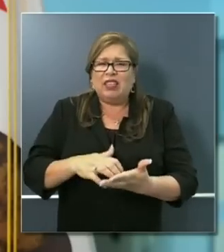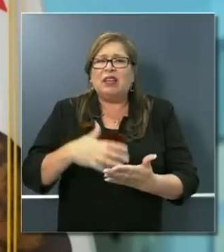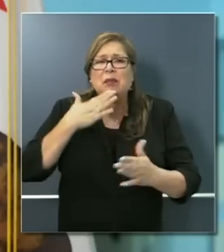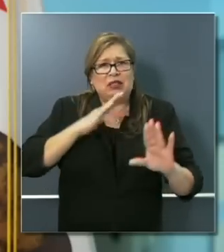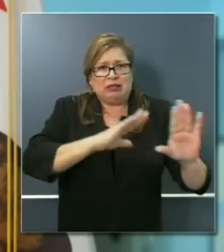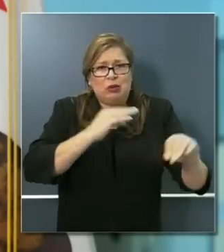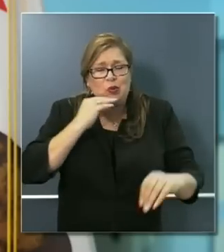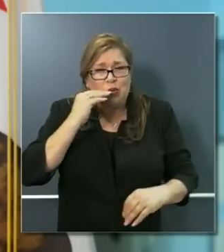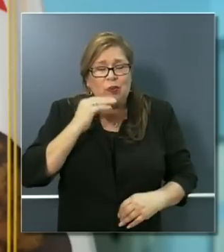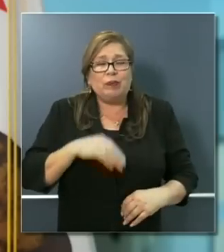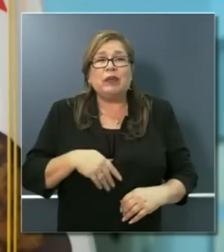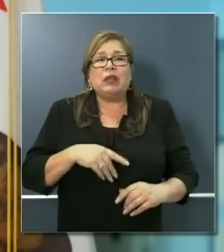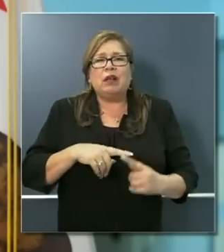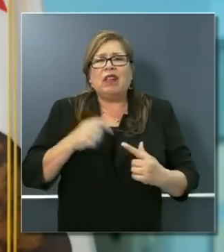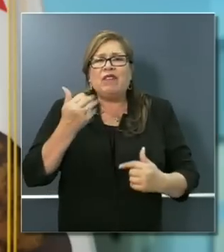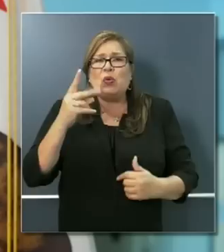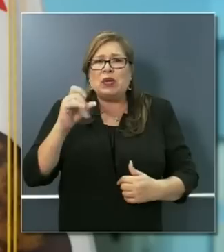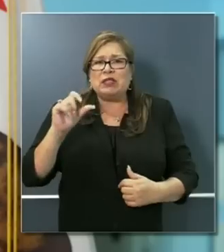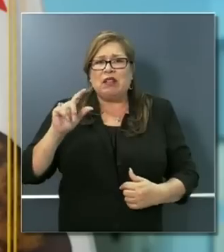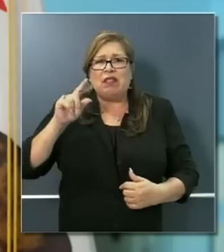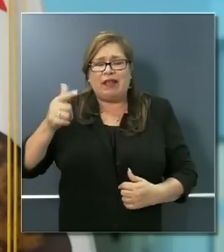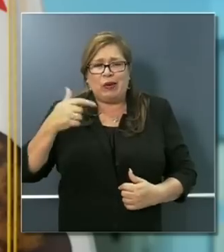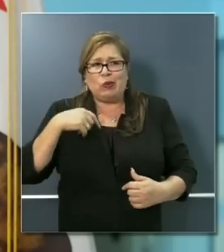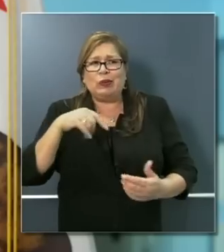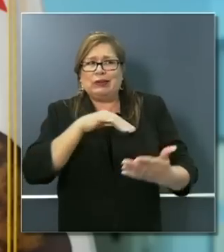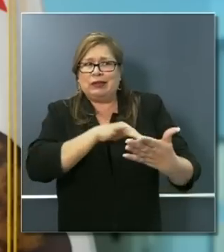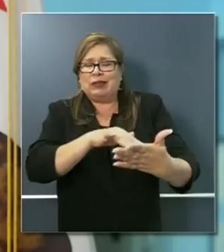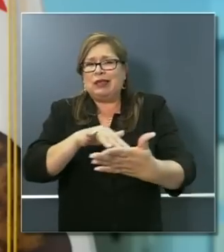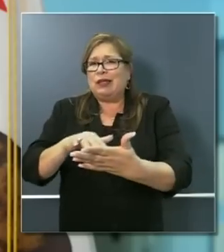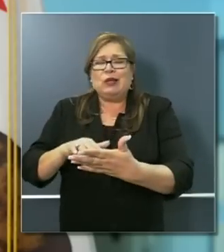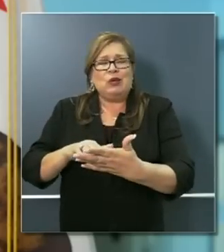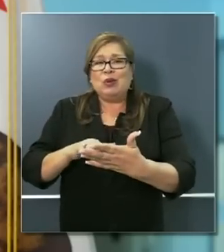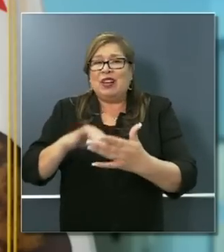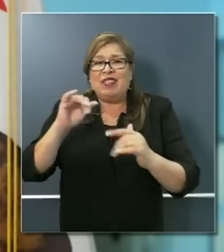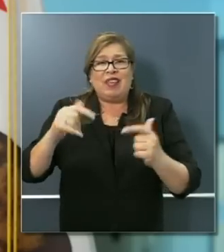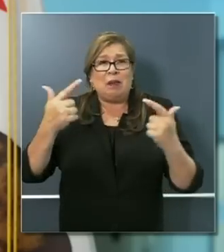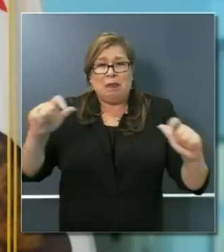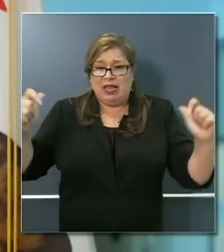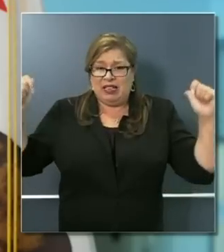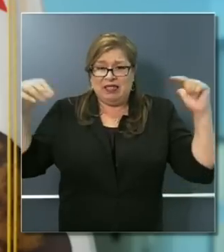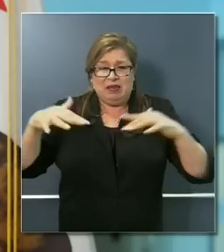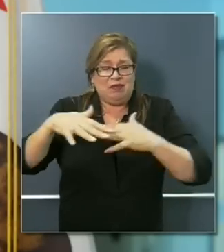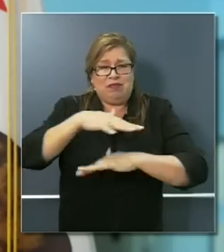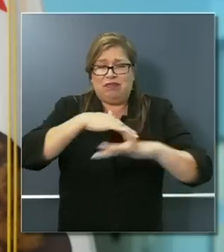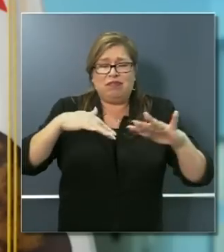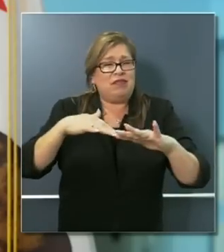THEN A FEW DAYS LATER, ISSUING GUIDANCE TO PROTECT OUR VULNERABLE POPULATIONS WITH SENIORS AND THOSE THAT ARE HOMELESS AND THOSE WITH UNDERLYING CONDITIONS.